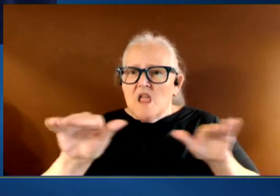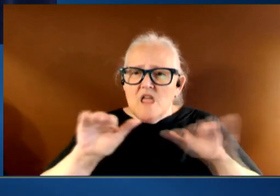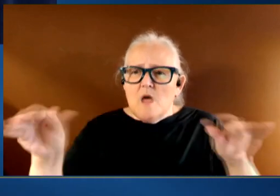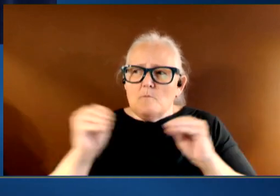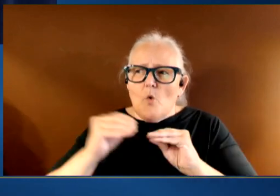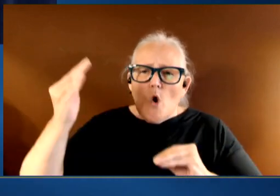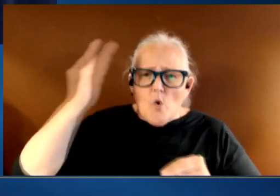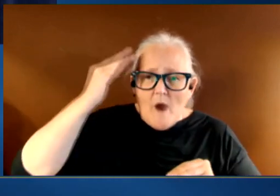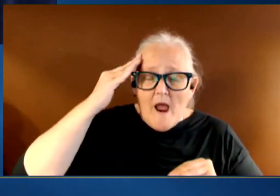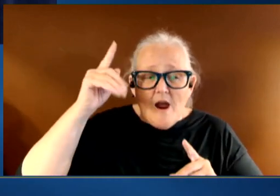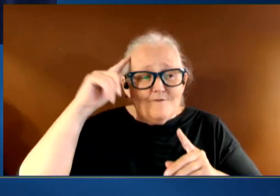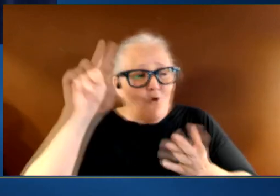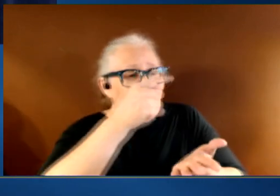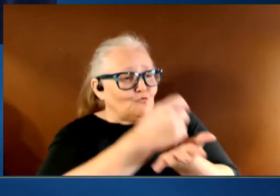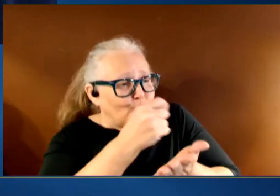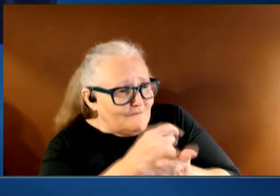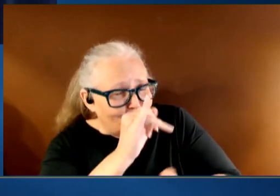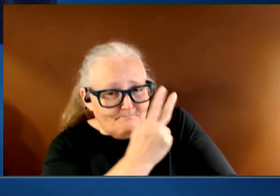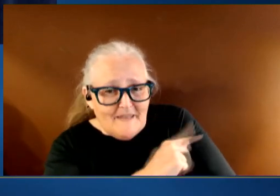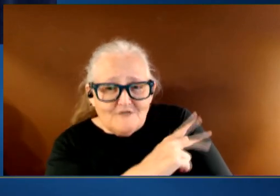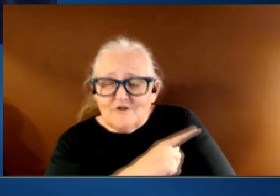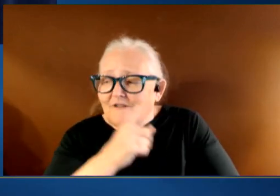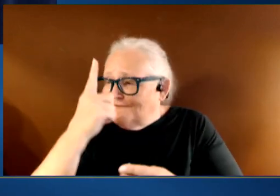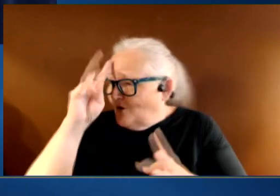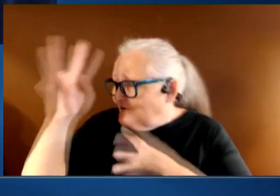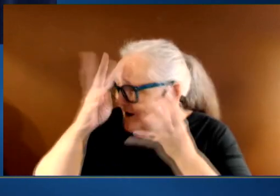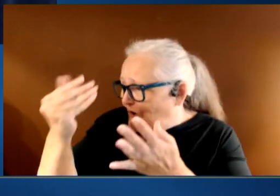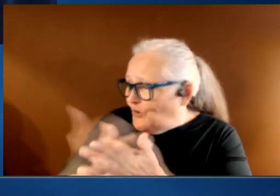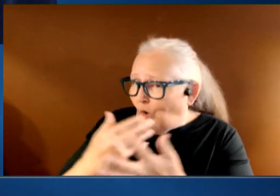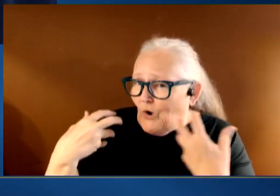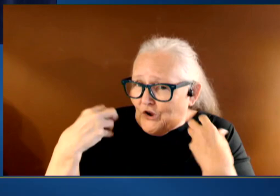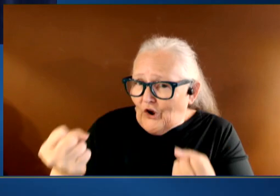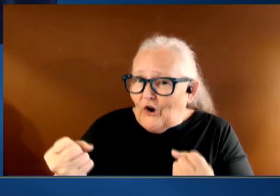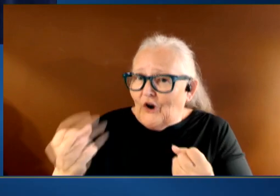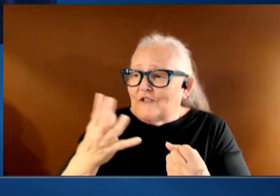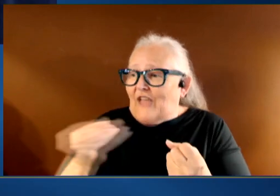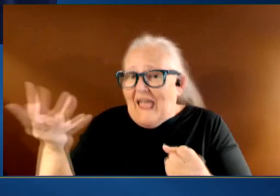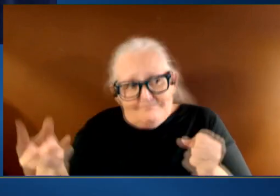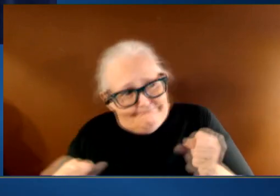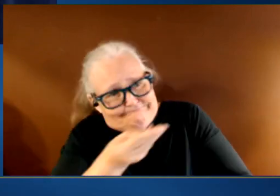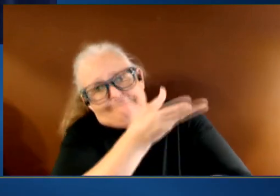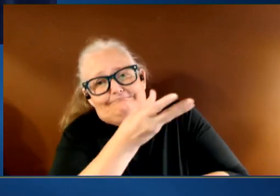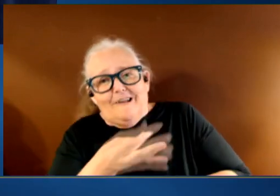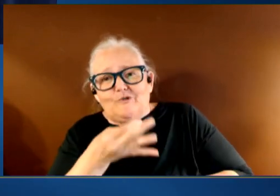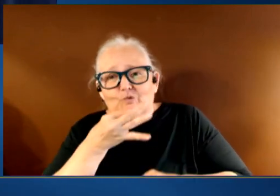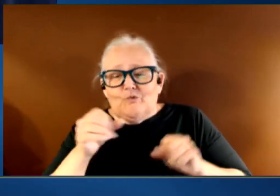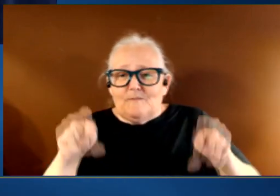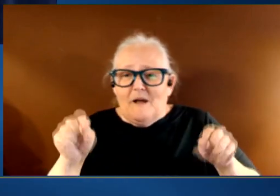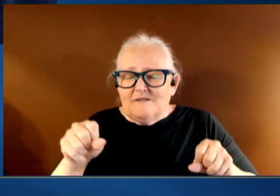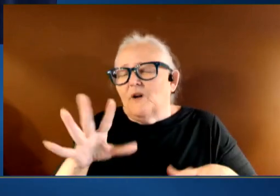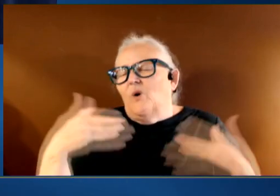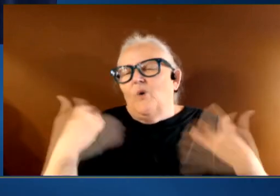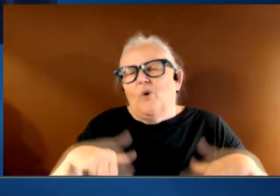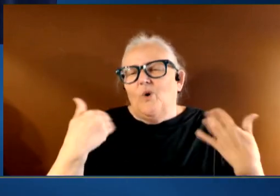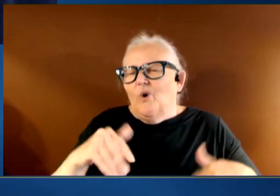for working on developing new cures, and for getting them to patients as quickly as possible. Really just phenomenal, all the work that you all